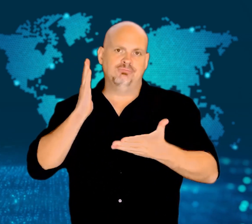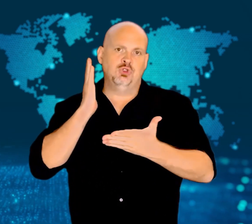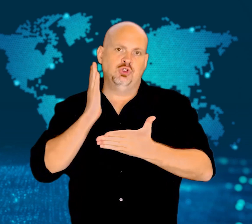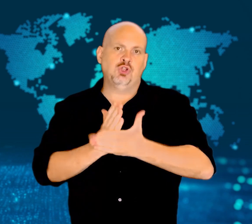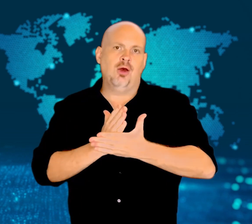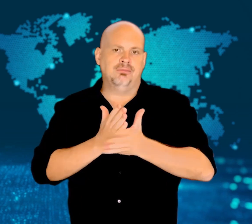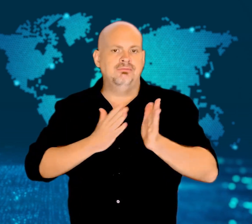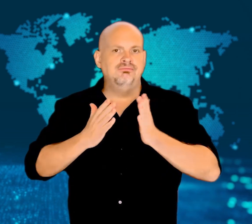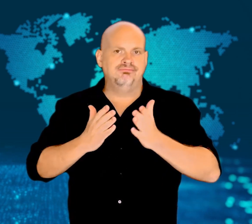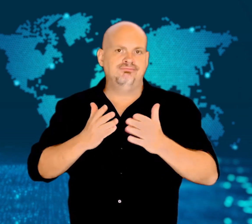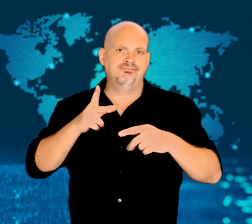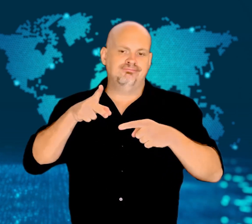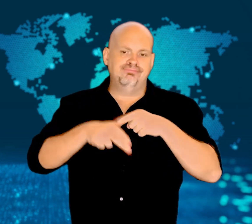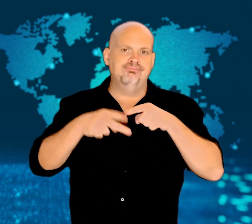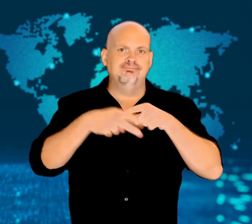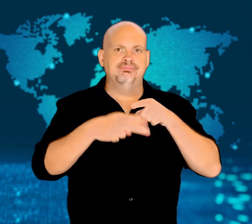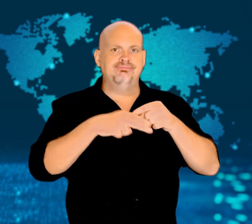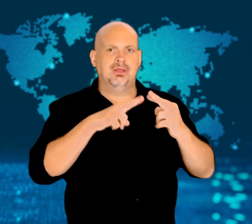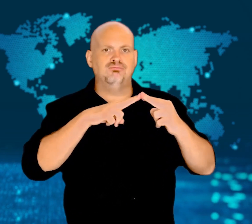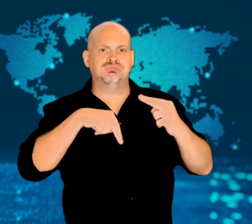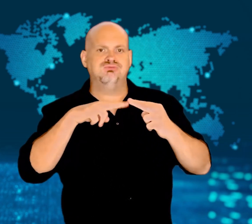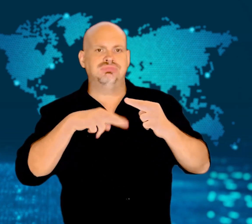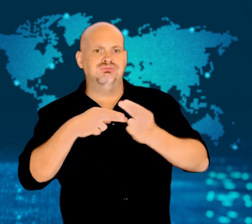to Poland and Bulgaria.